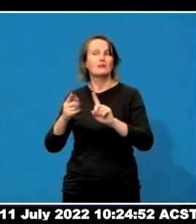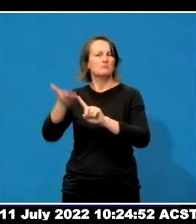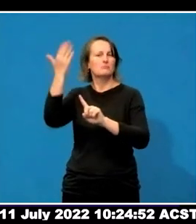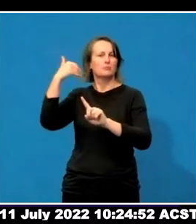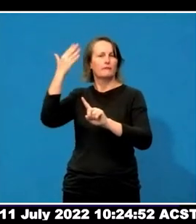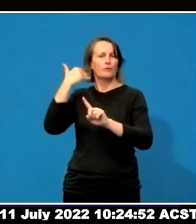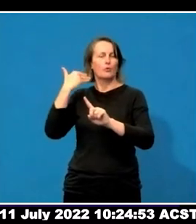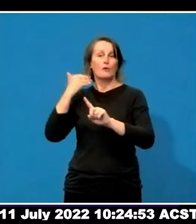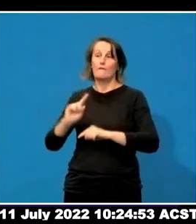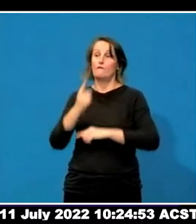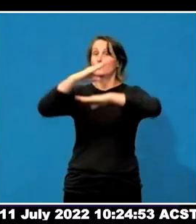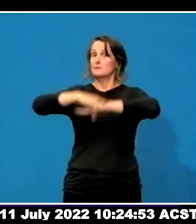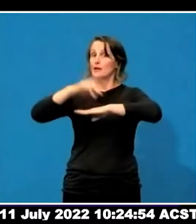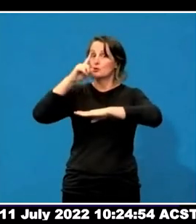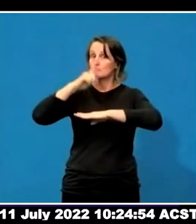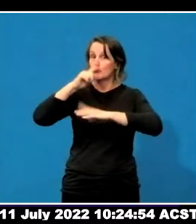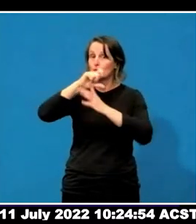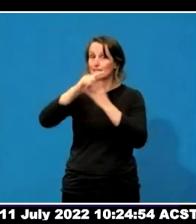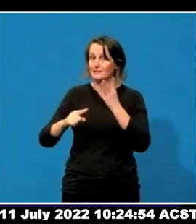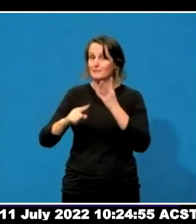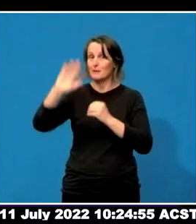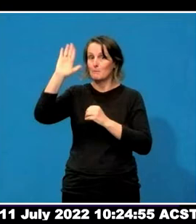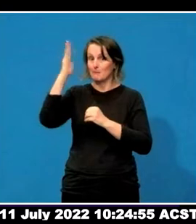with disability in Alice Springs in 1999.